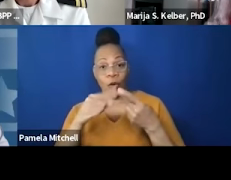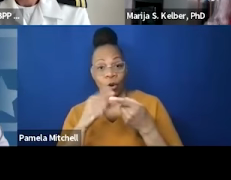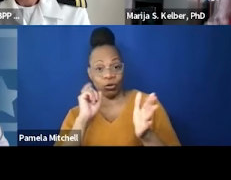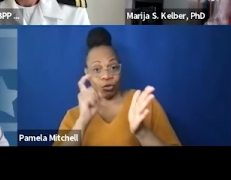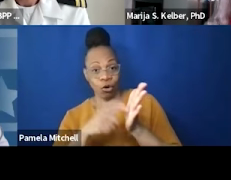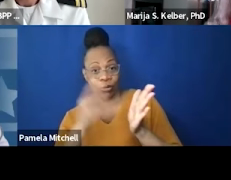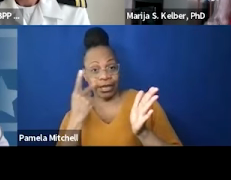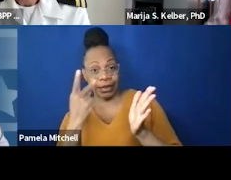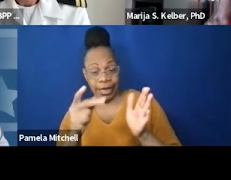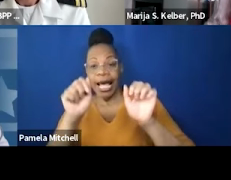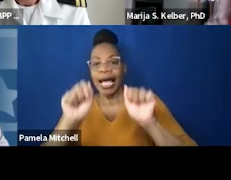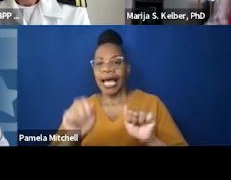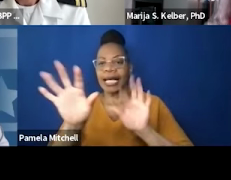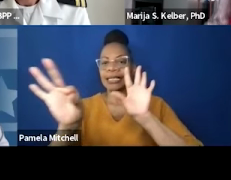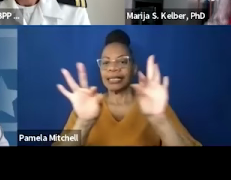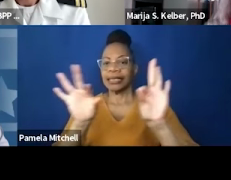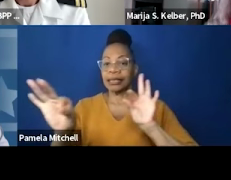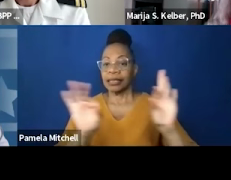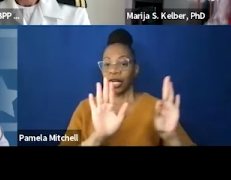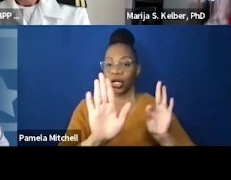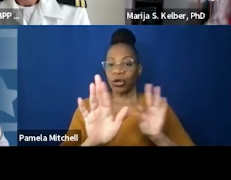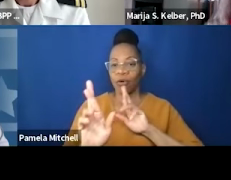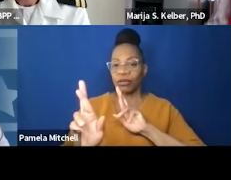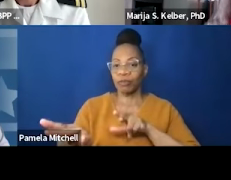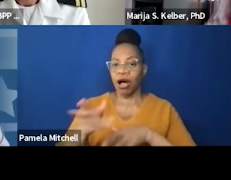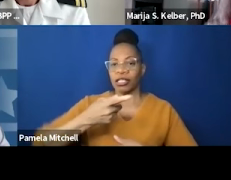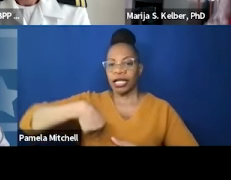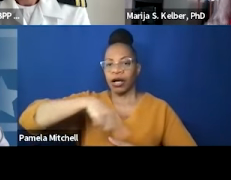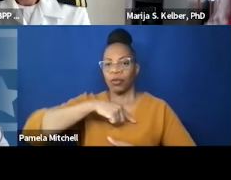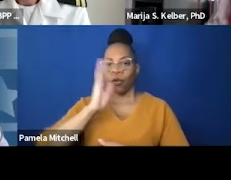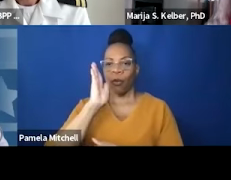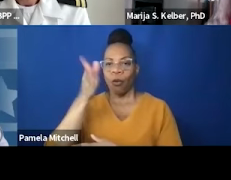you can select your answers and then we'll review the responses